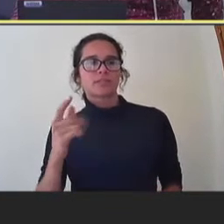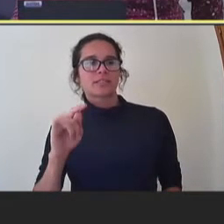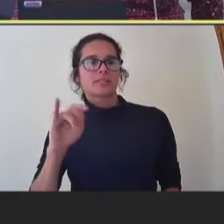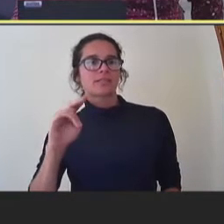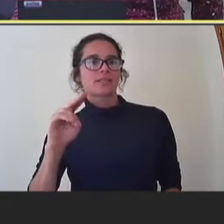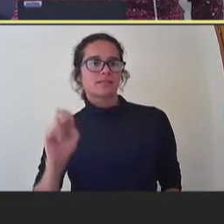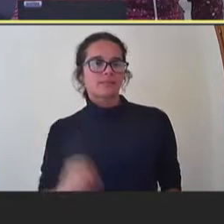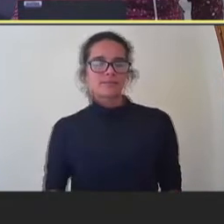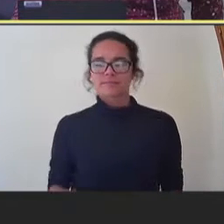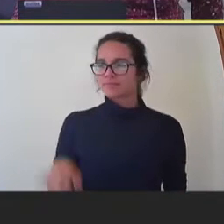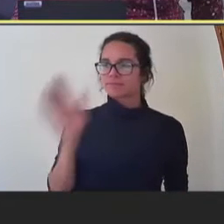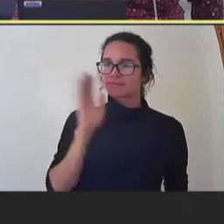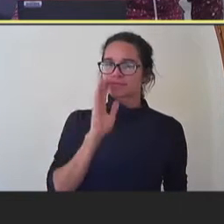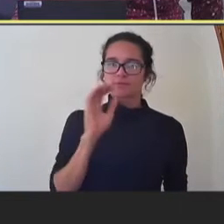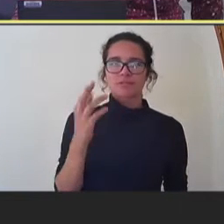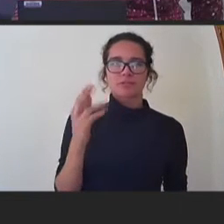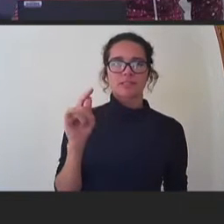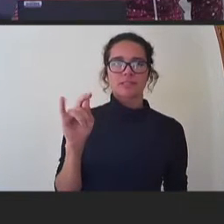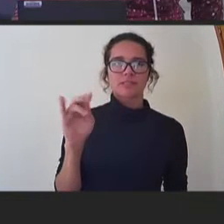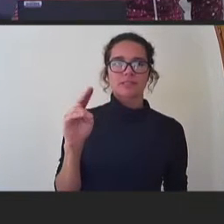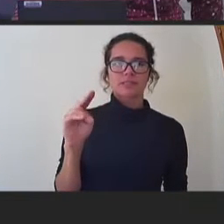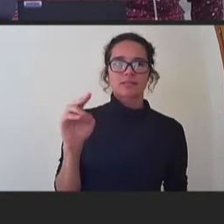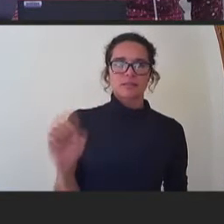Manisha Patel: Good morning. Present.